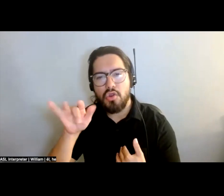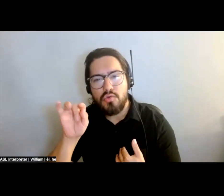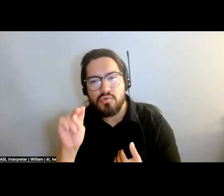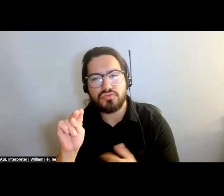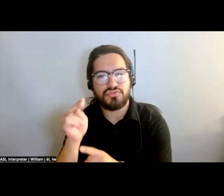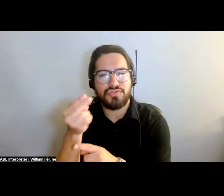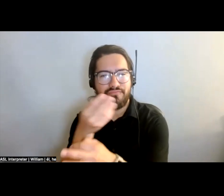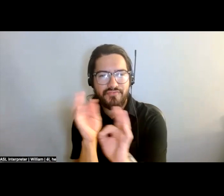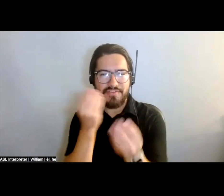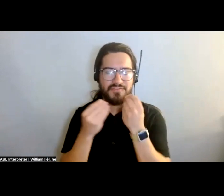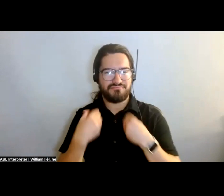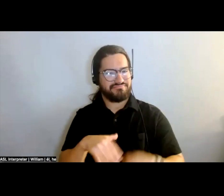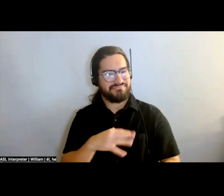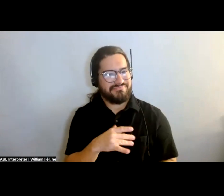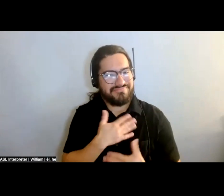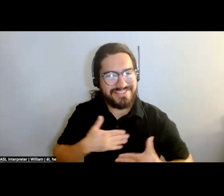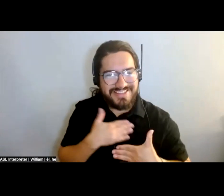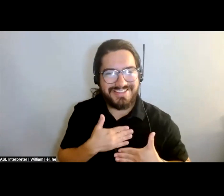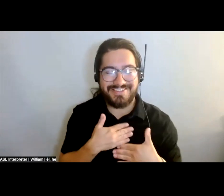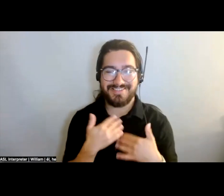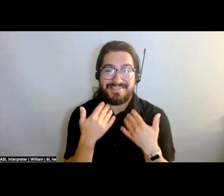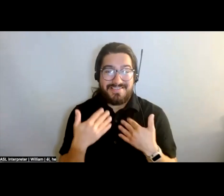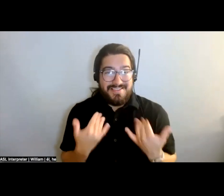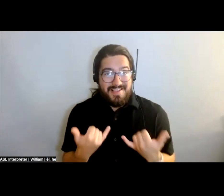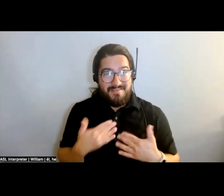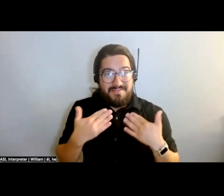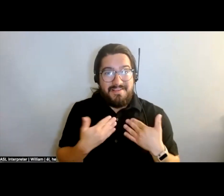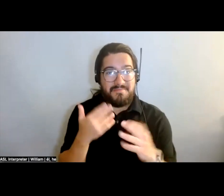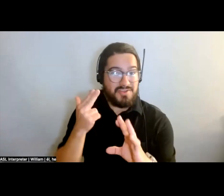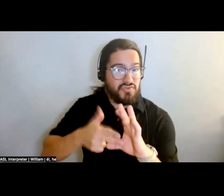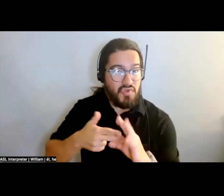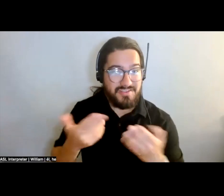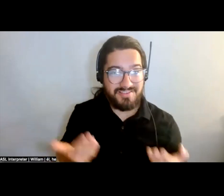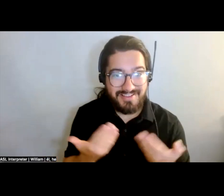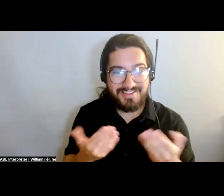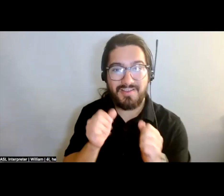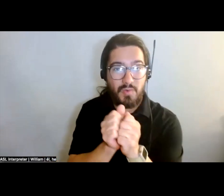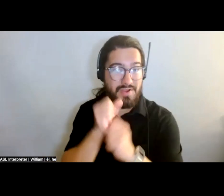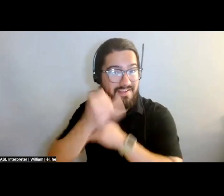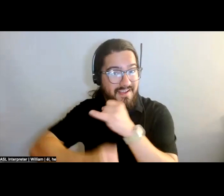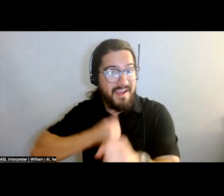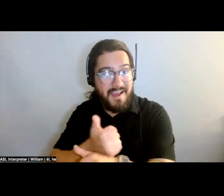And, yeah, I am so happy to be able to be here with like, alumni, and my dear Venezuelan friends in Chile.